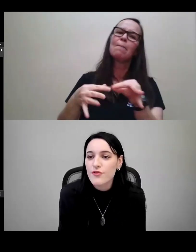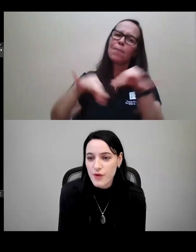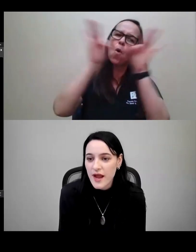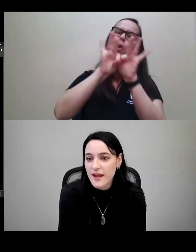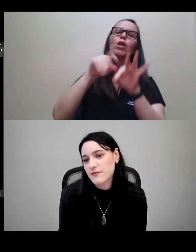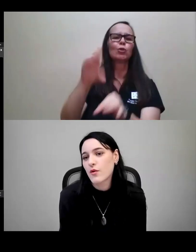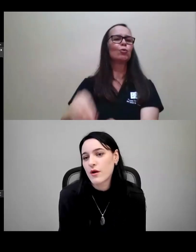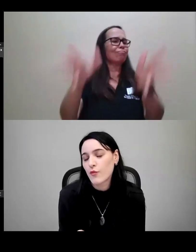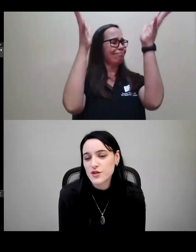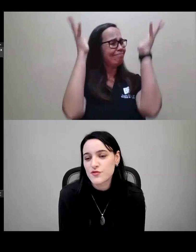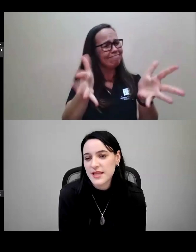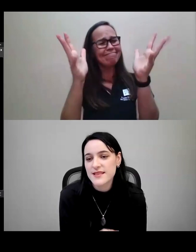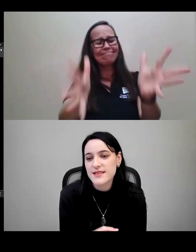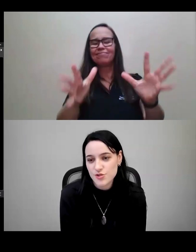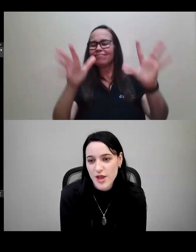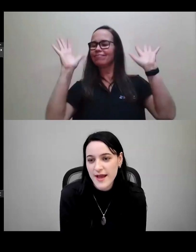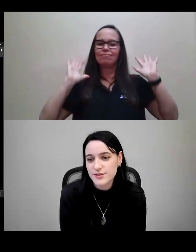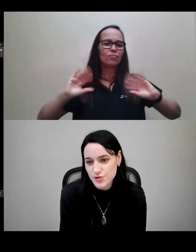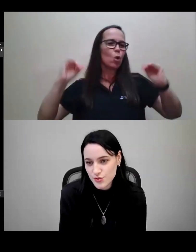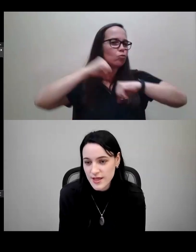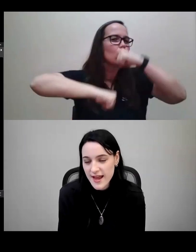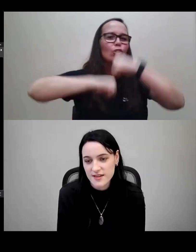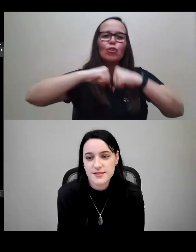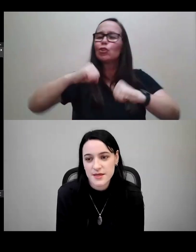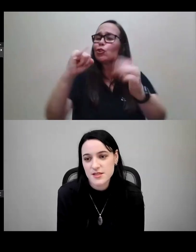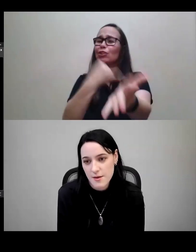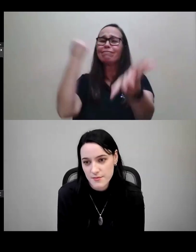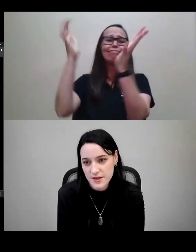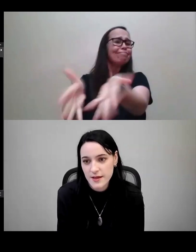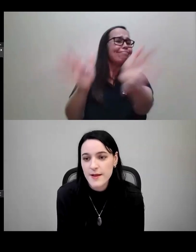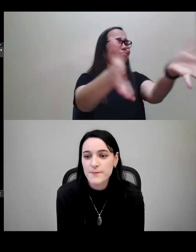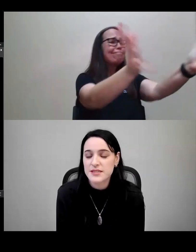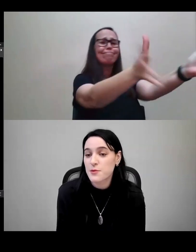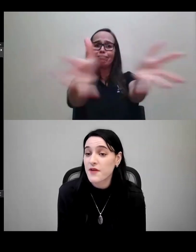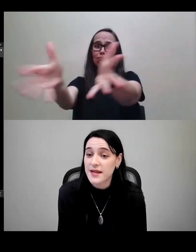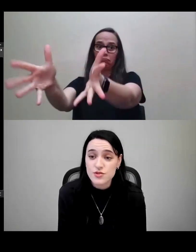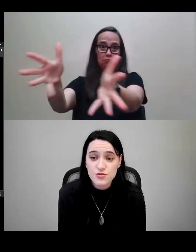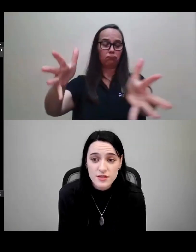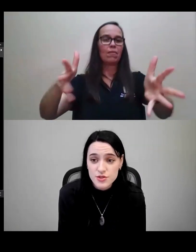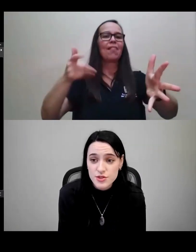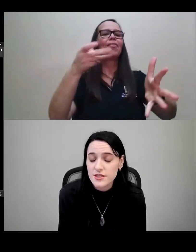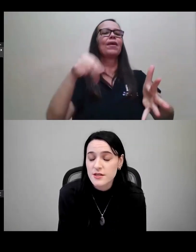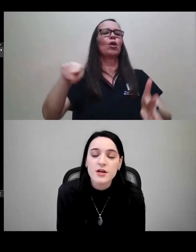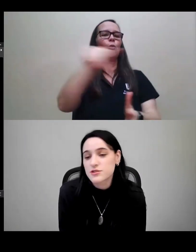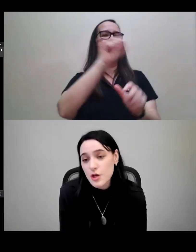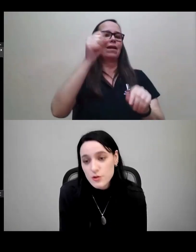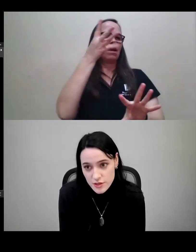then they'll thrive when you relate that chat to the academic topic. That's providing structure or